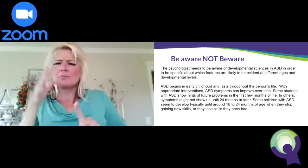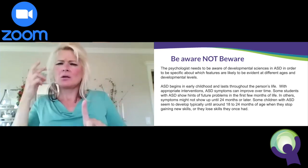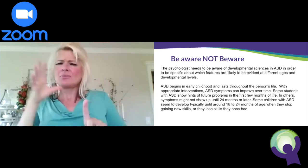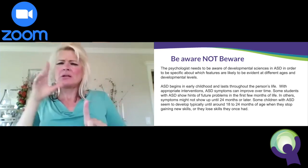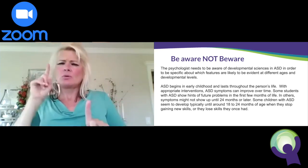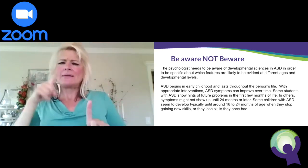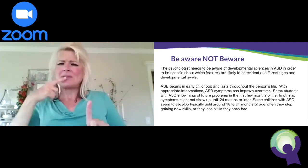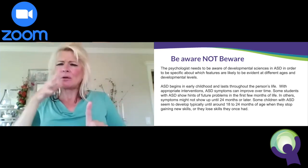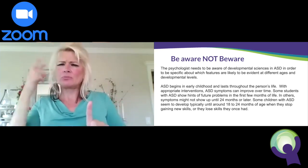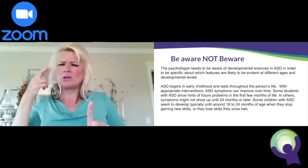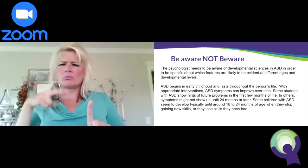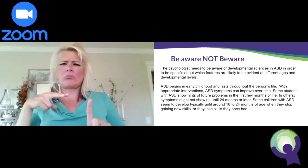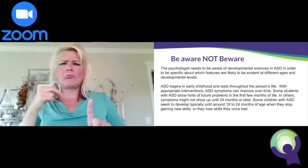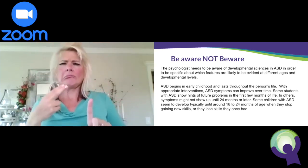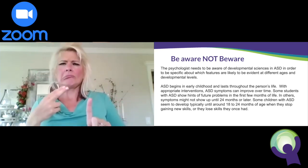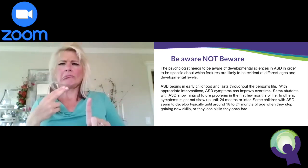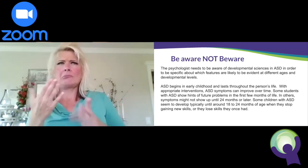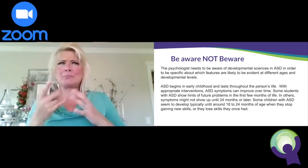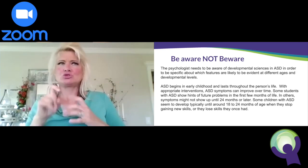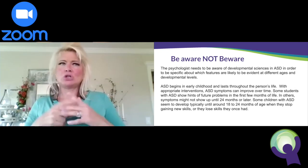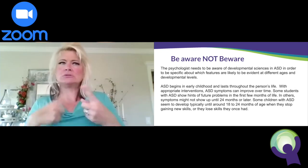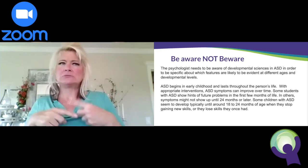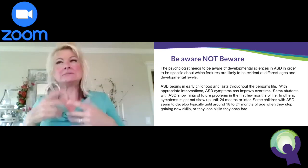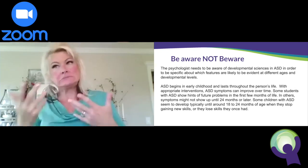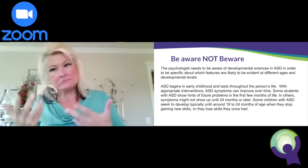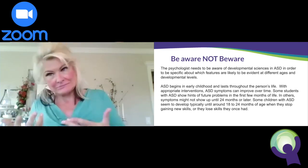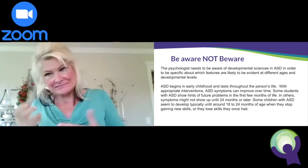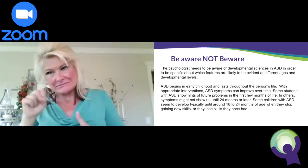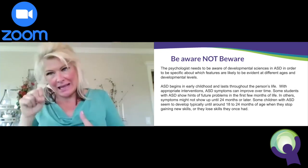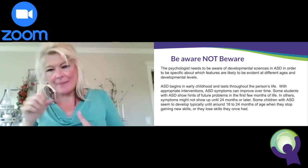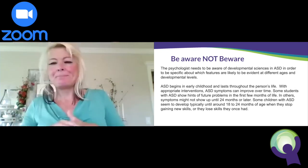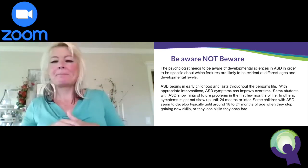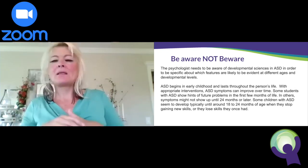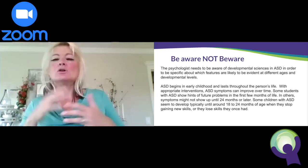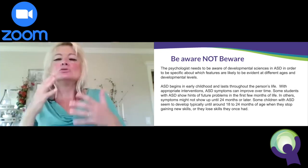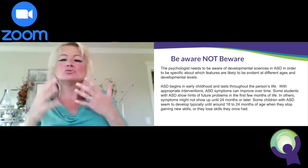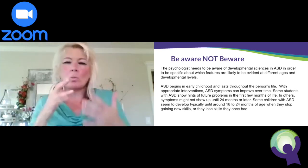going to respond, how they're respond to someone who's initiating player or what they should do? Should